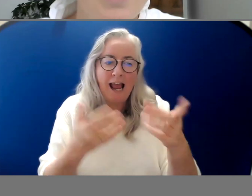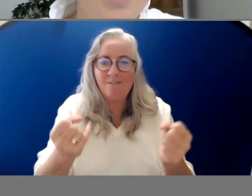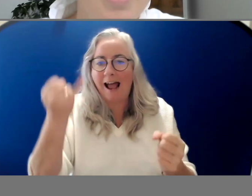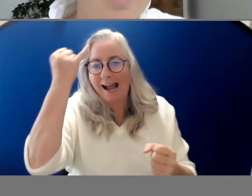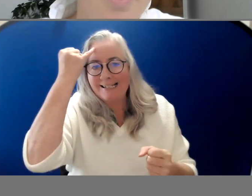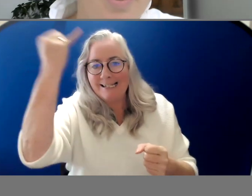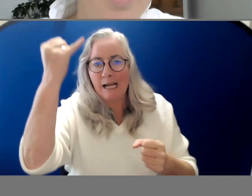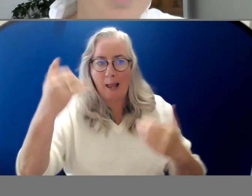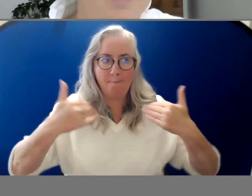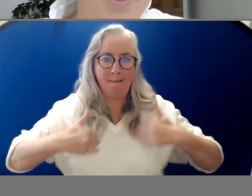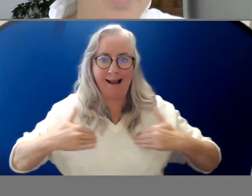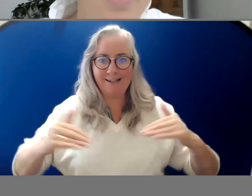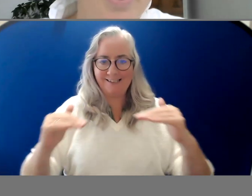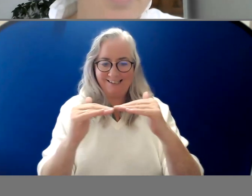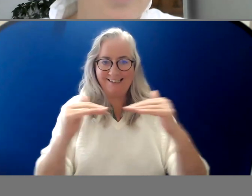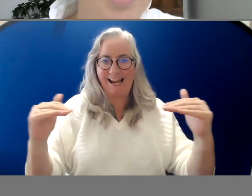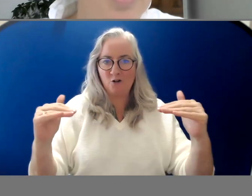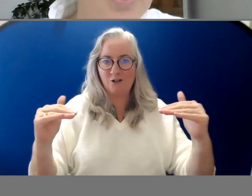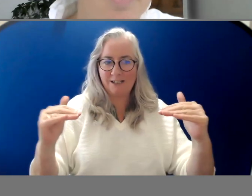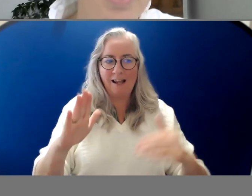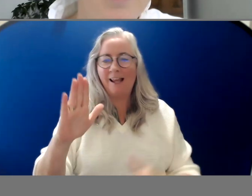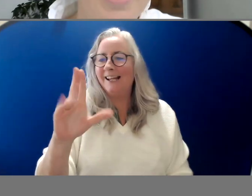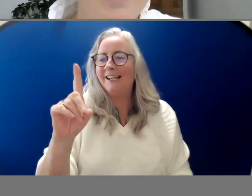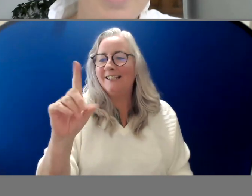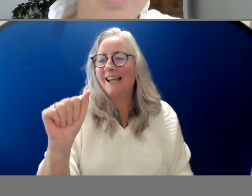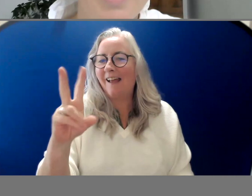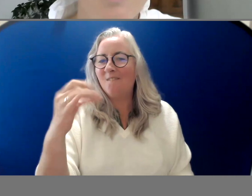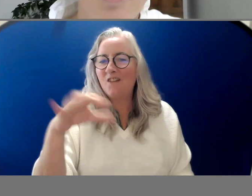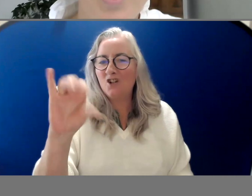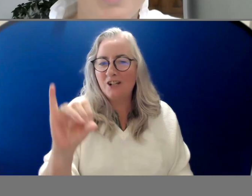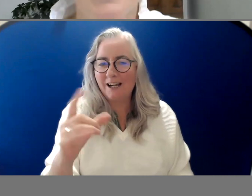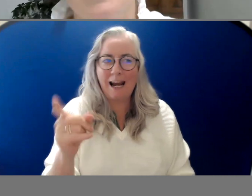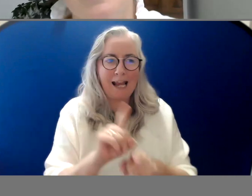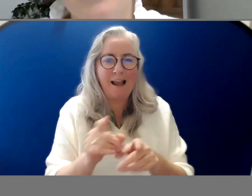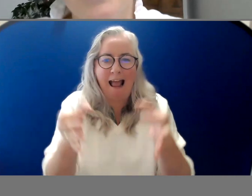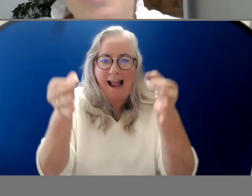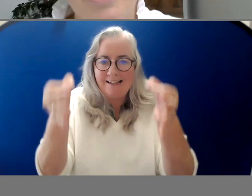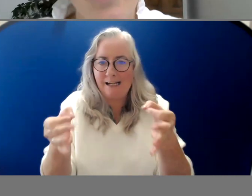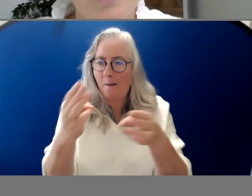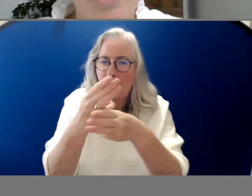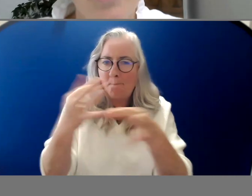standard and Leonardo da Vinci would use that previously these ideal proportions there is a QR